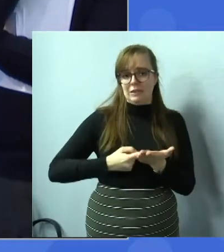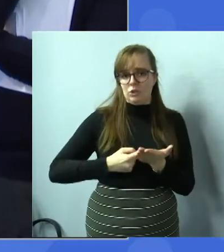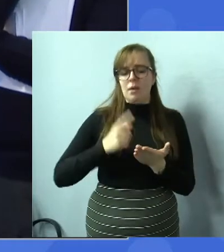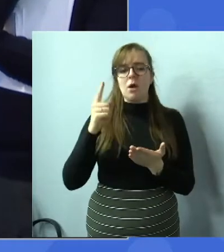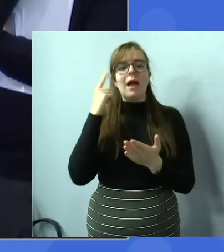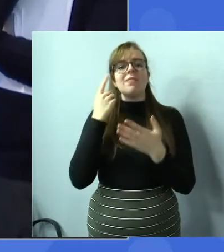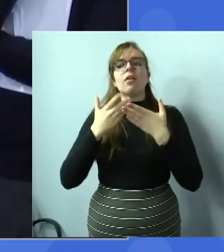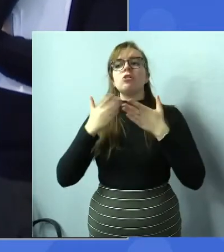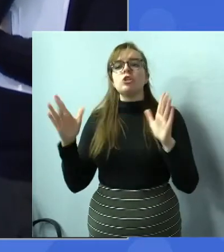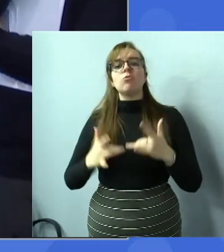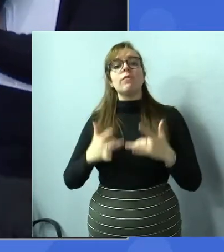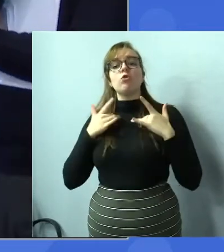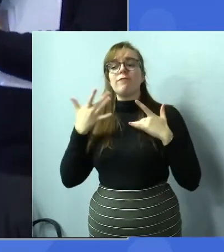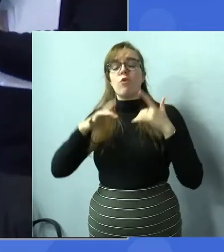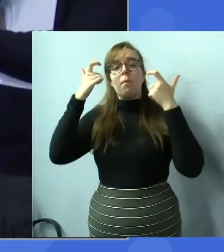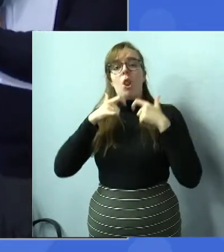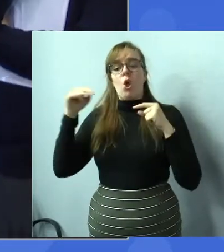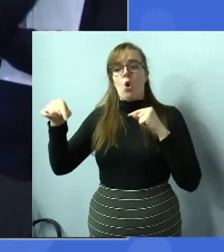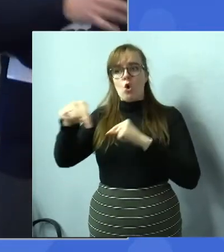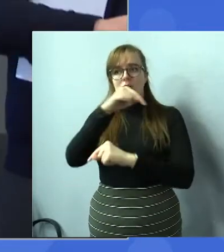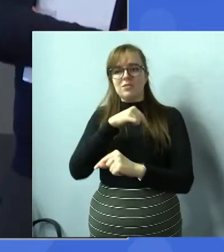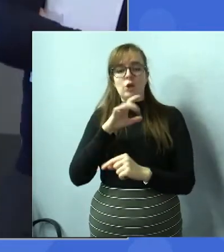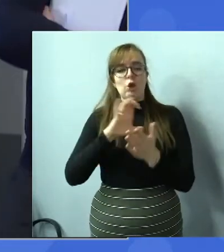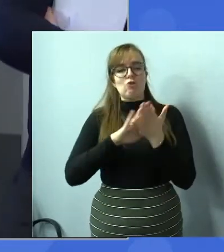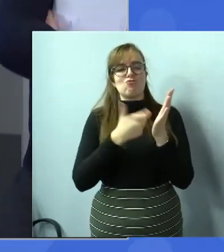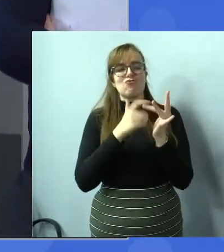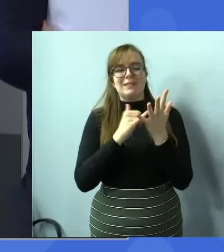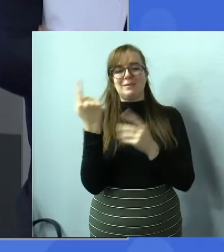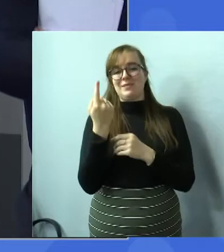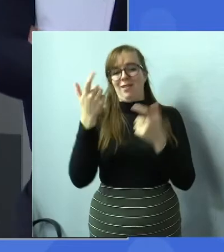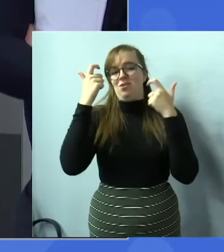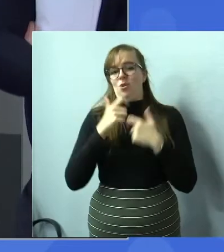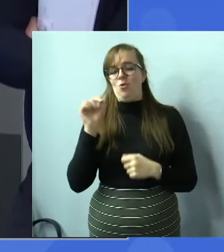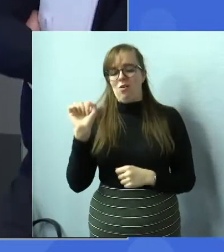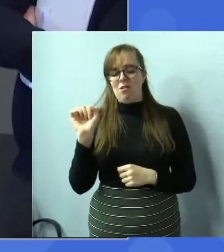among lawyers yeah chris is a lawyer I'm not is that they're unlikely to win that